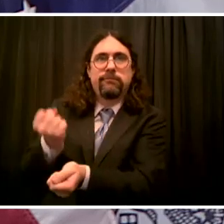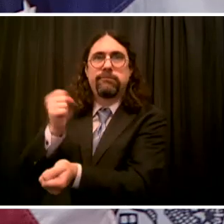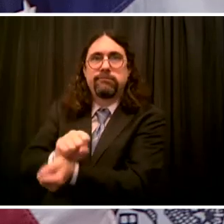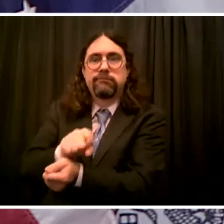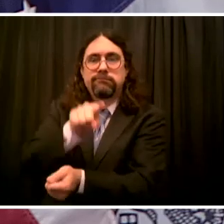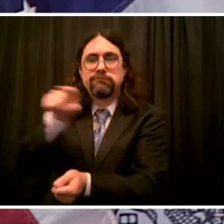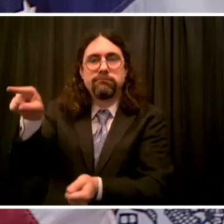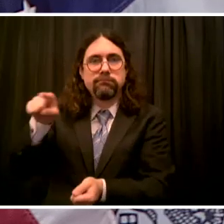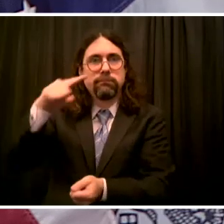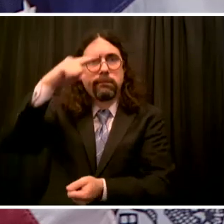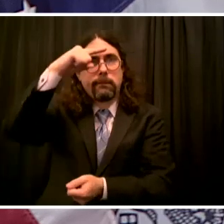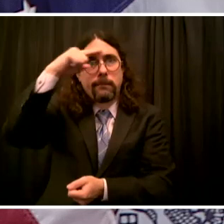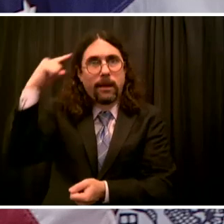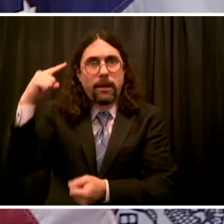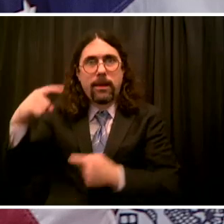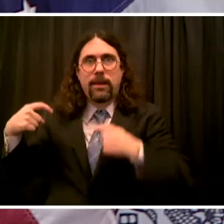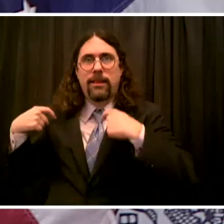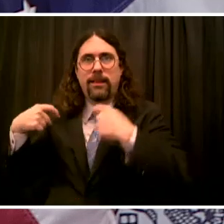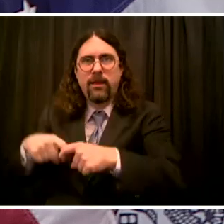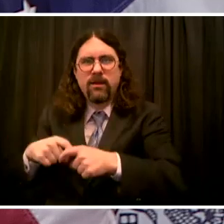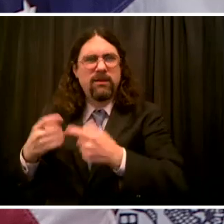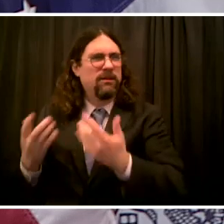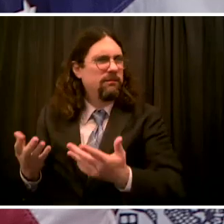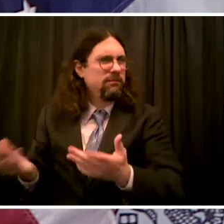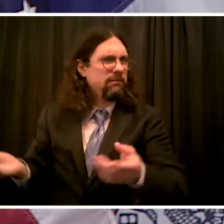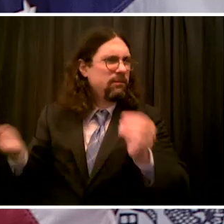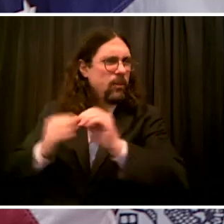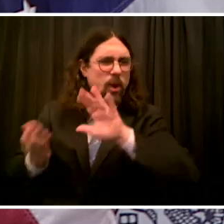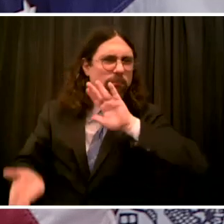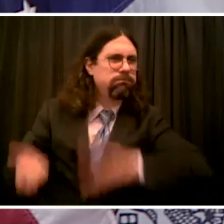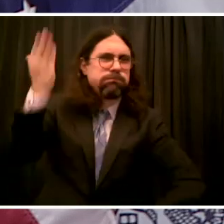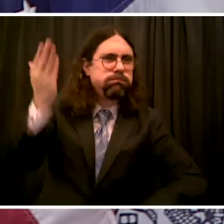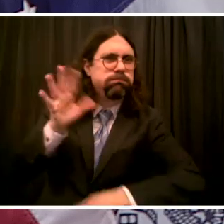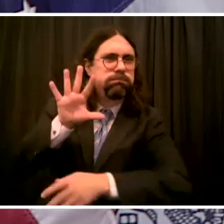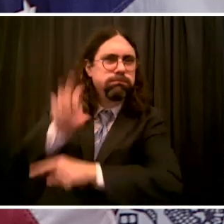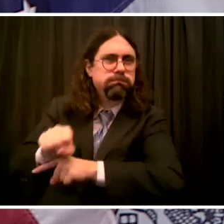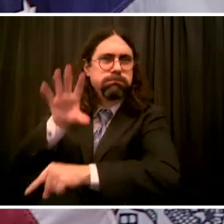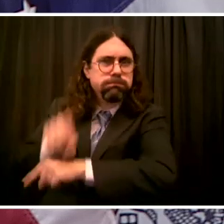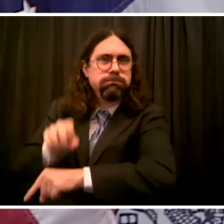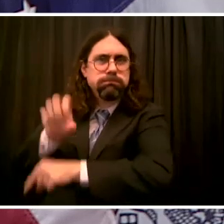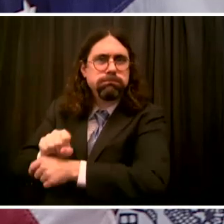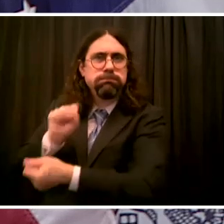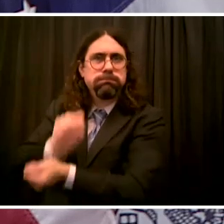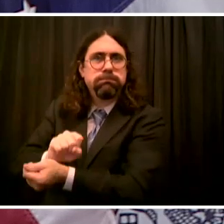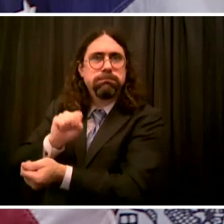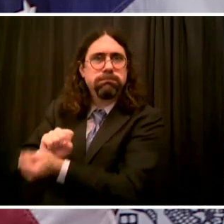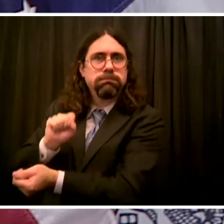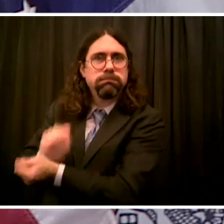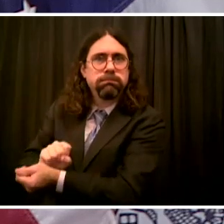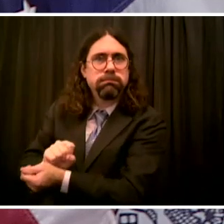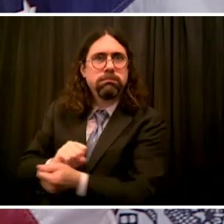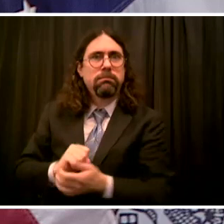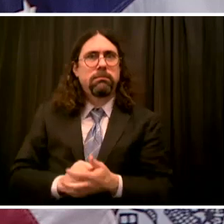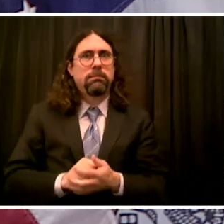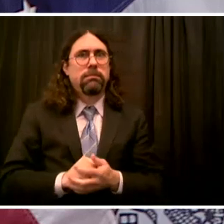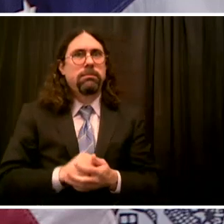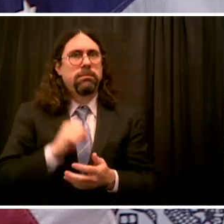EXECUTED, ARE YOU LOOKING, AYMO R, TO CHANGE ANYTHING, SPECIFIC GUIDANCE FOR THE DEARPTENMT ? AND FOR THAT